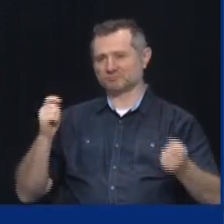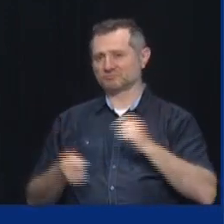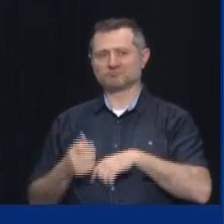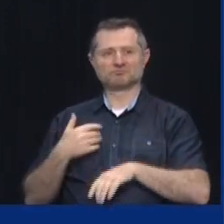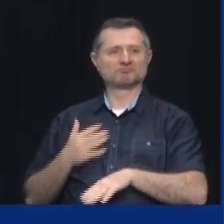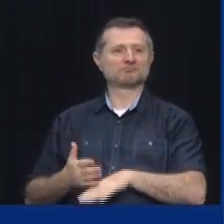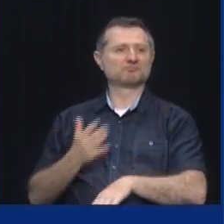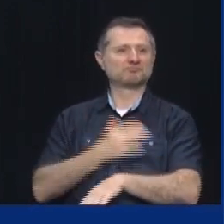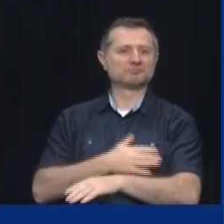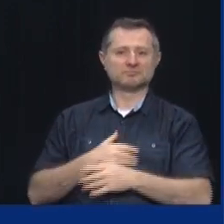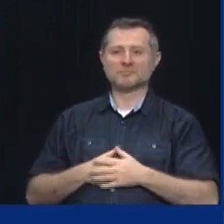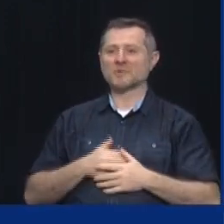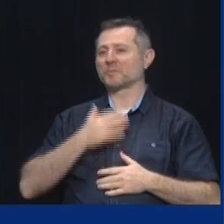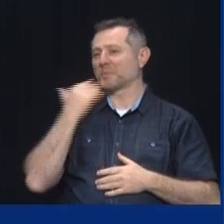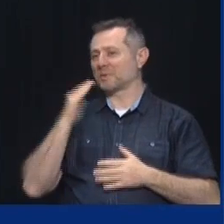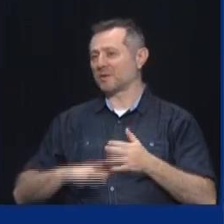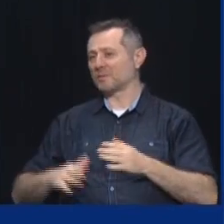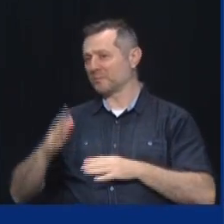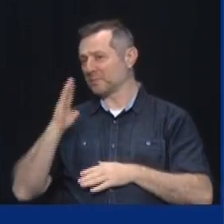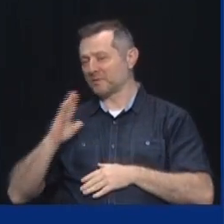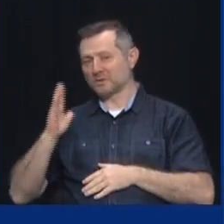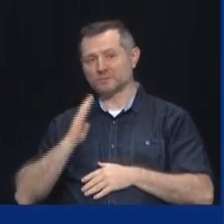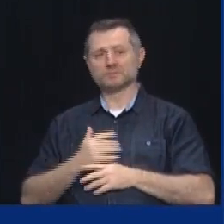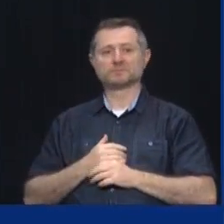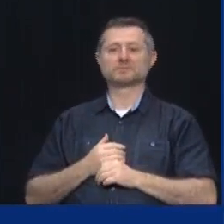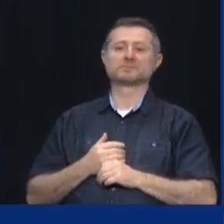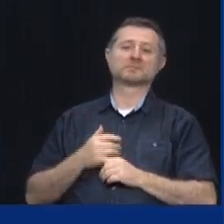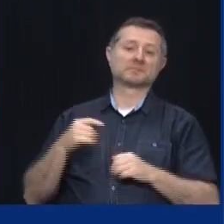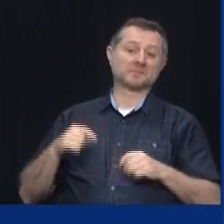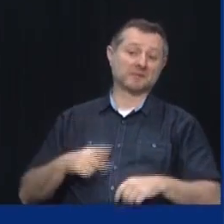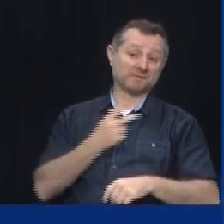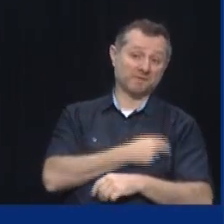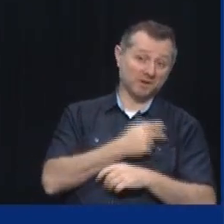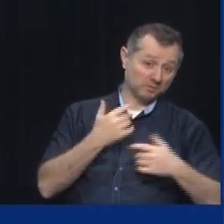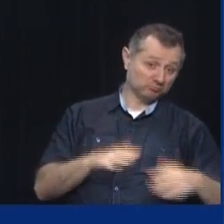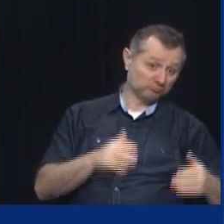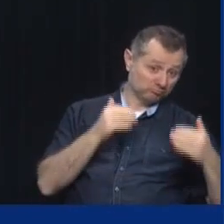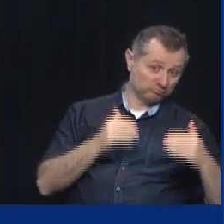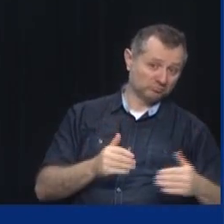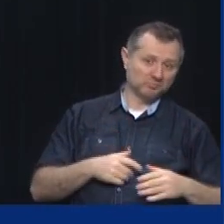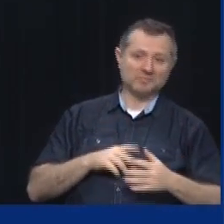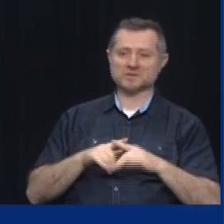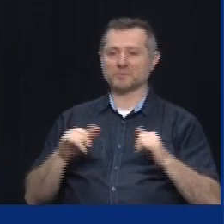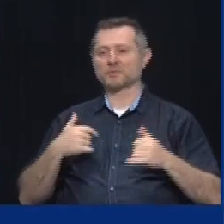IT, ADVERTISE IT, WE WANT TO PUSH IT. WE WANT TO SAY NEW YORK IS NOT